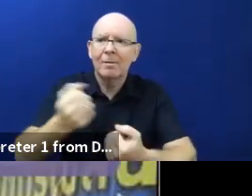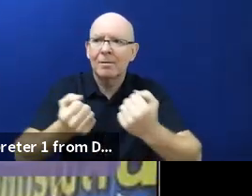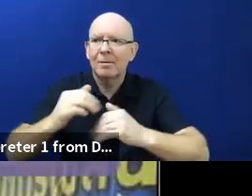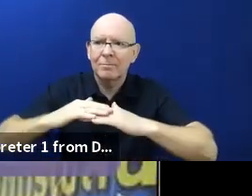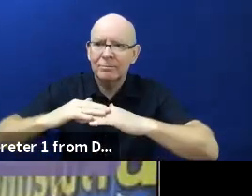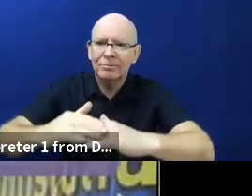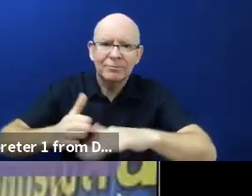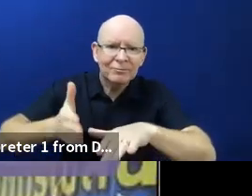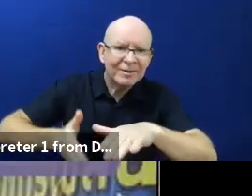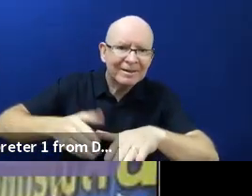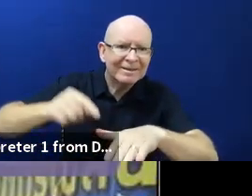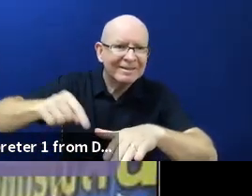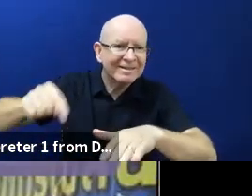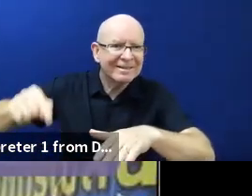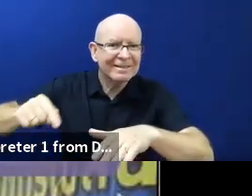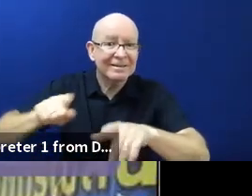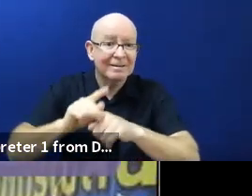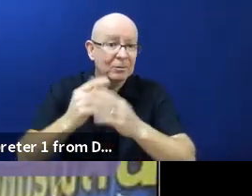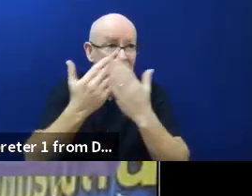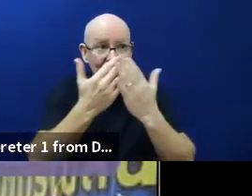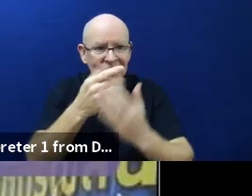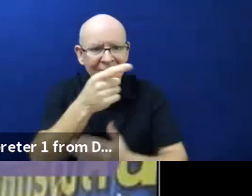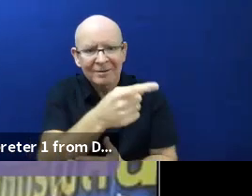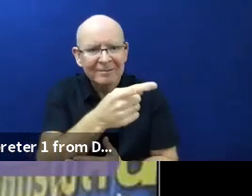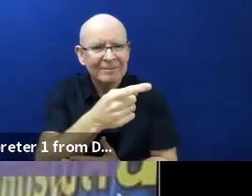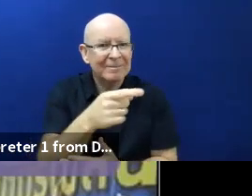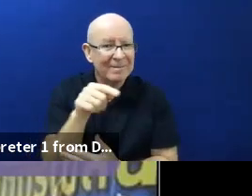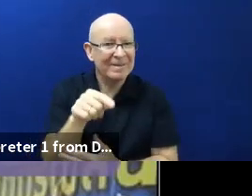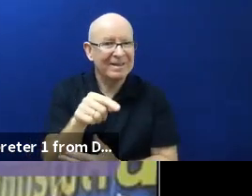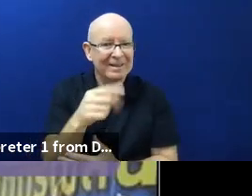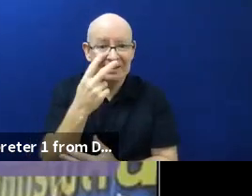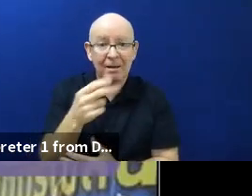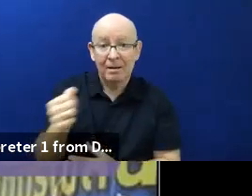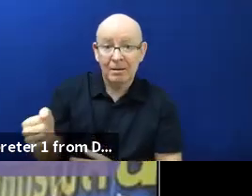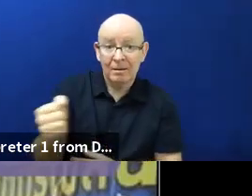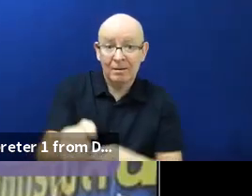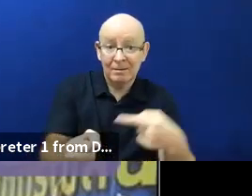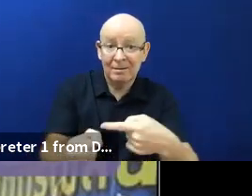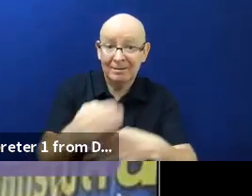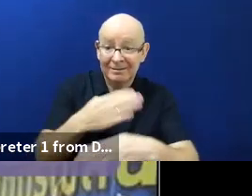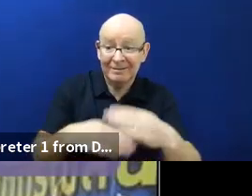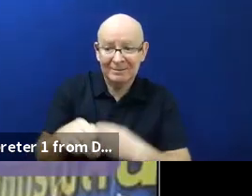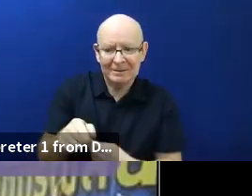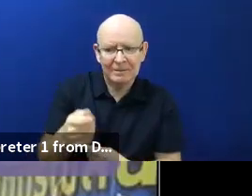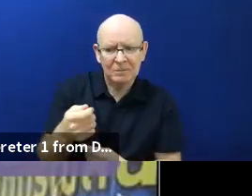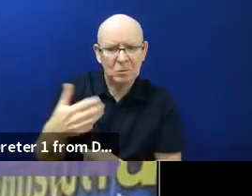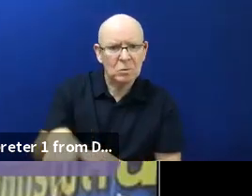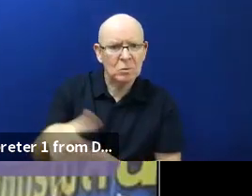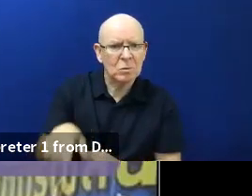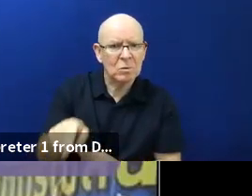no training is required, and they can do it right away, good. And like it or not, many of persons